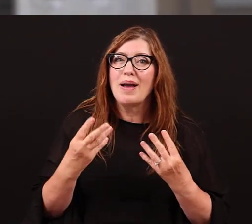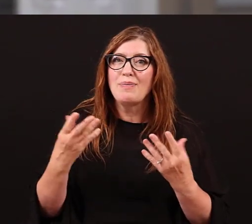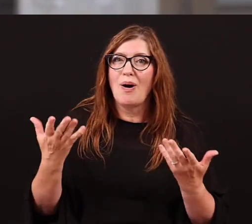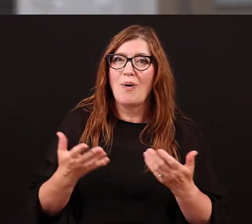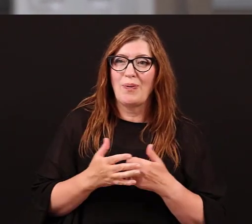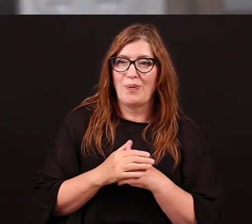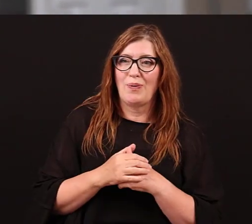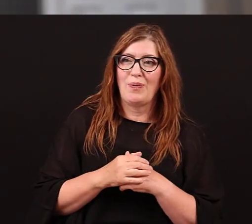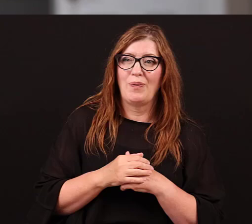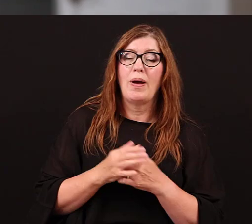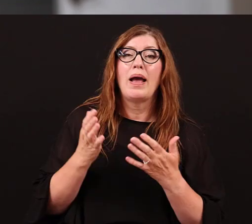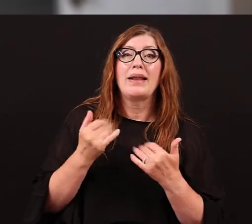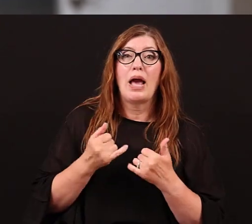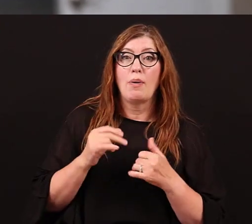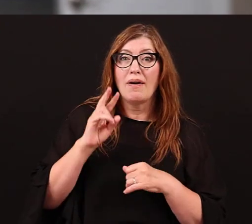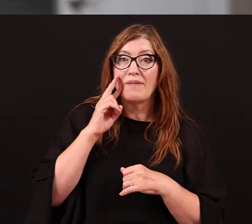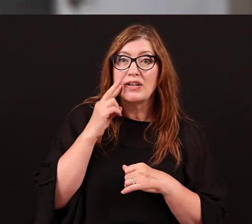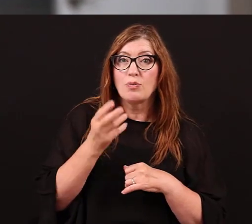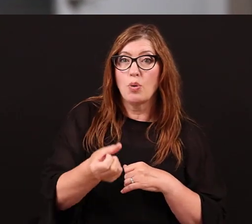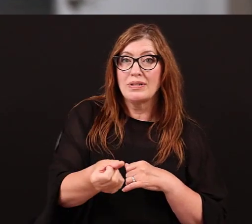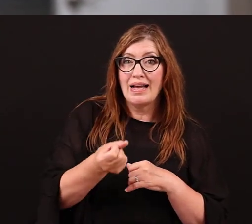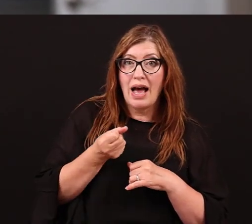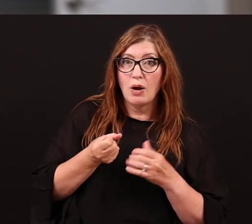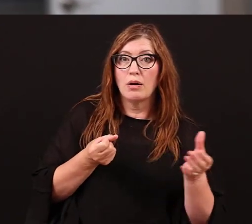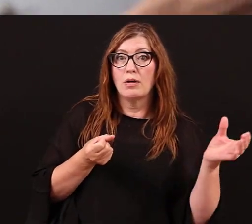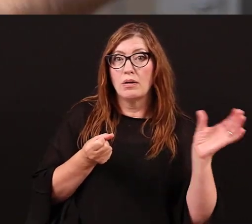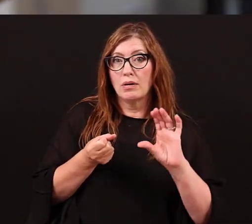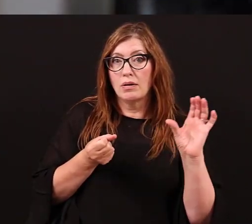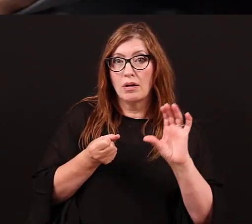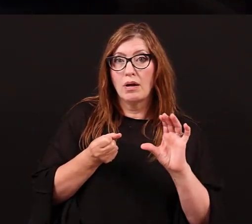Okay, now we're gonna take the veggies out and add the rest of the vegetables into 'em.